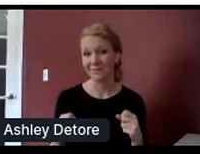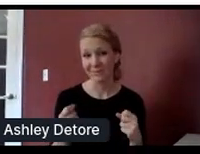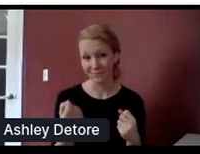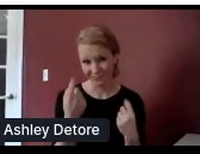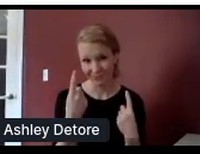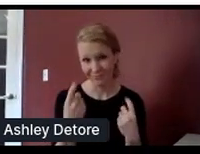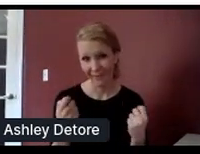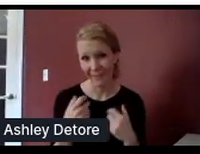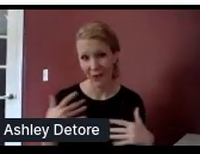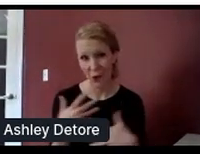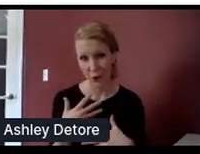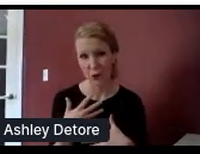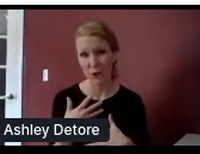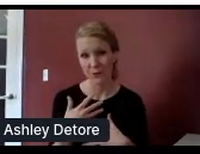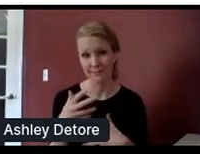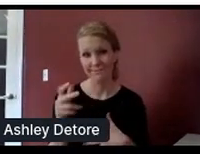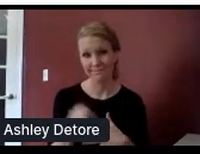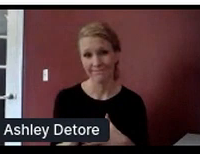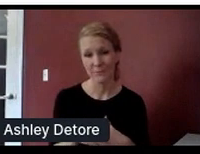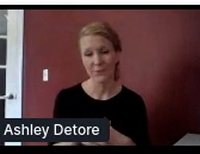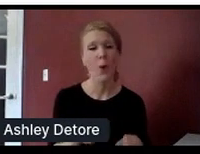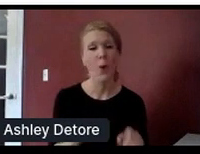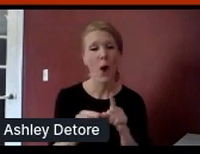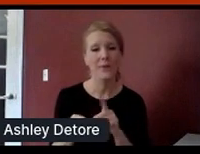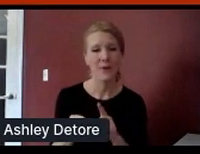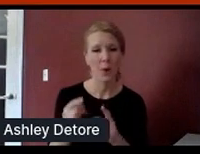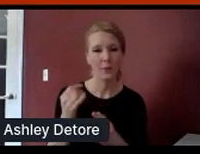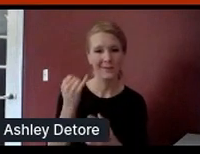And also, remember things that don't change in your lifetime